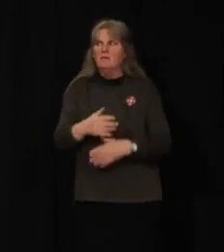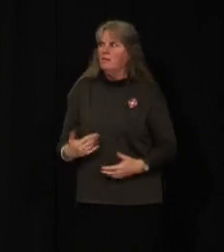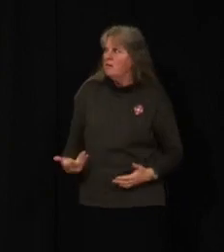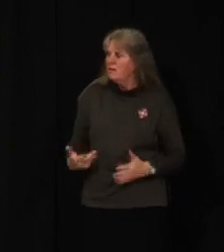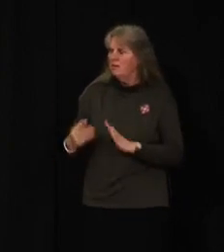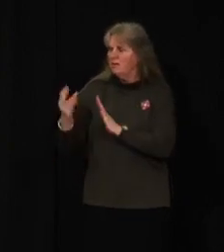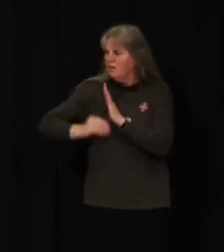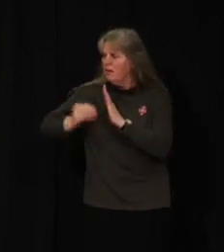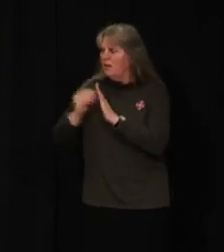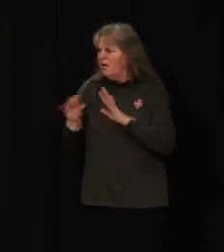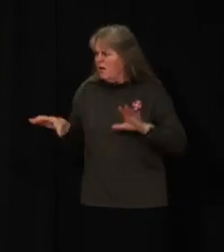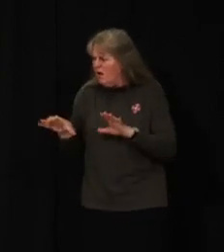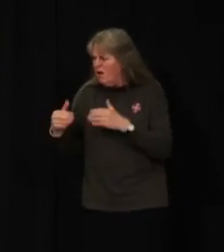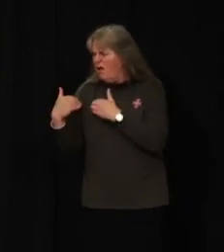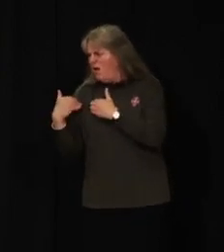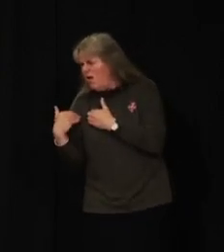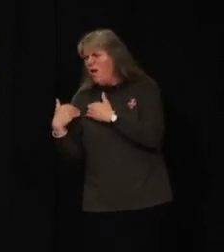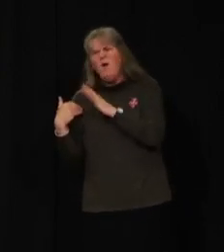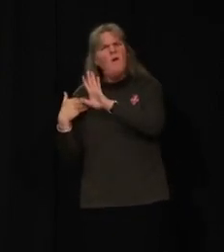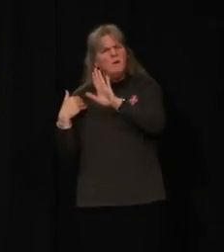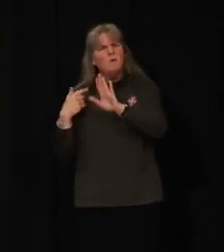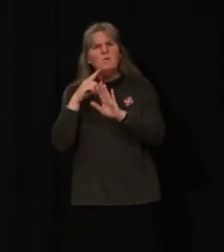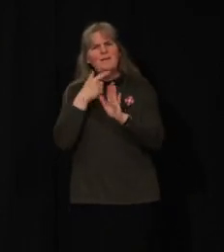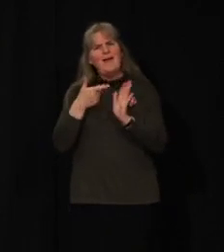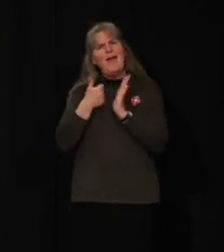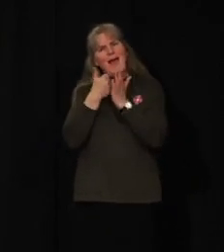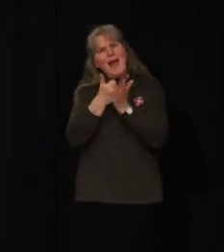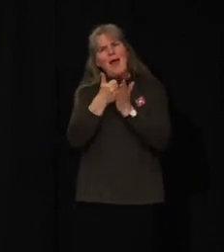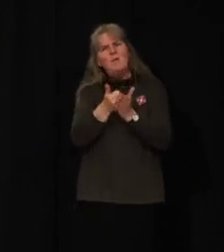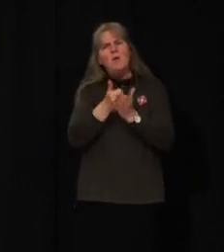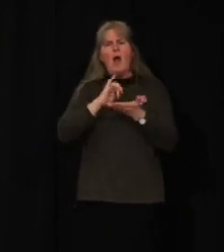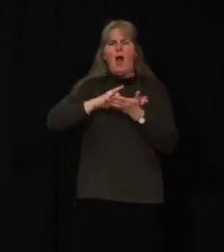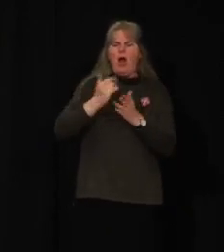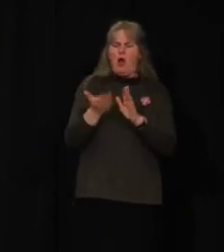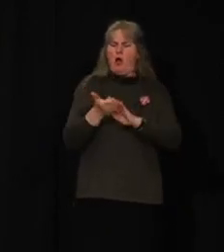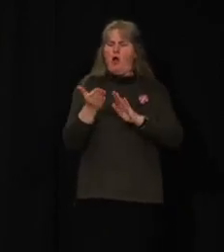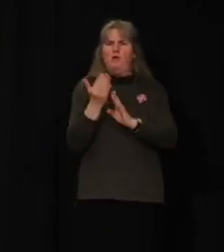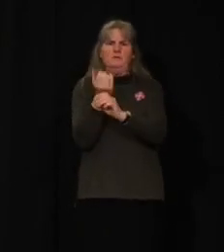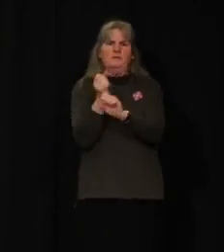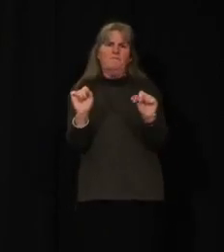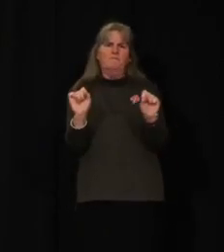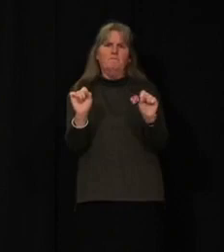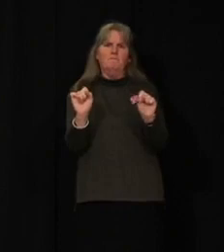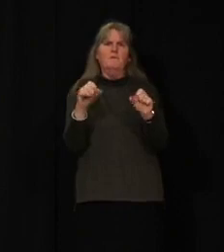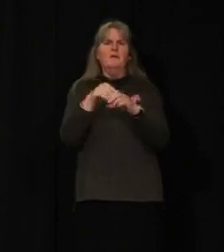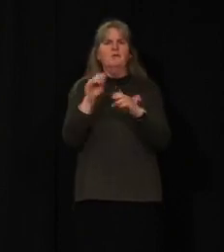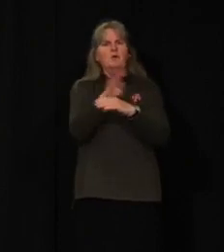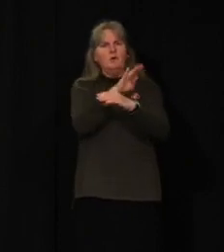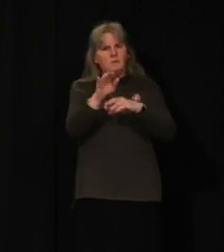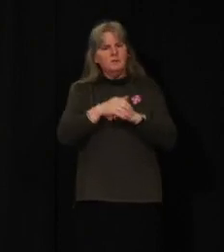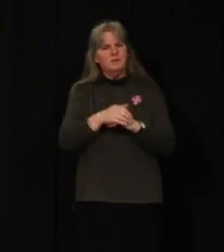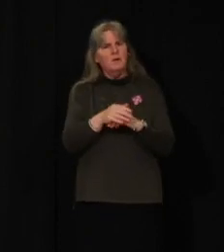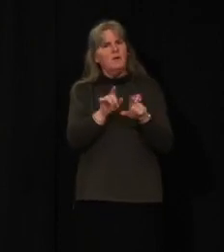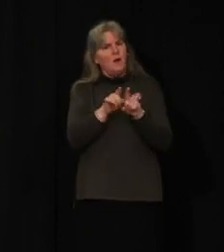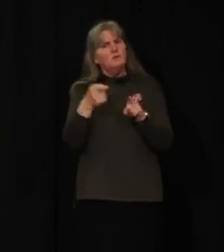owners, or organizations. They are intended to help guide operations to keep people safe and to make it possible to